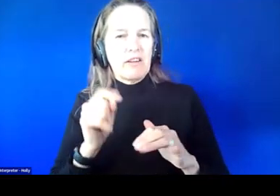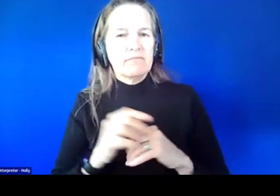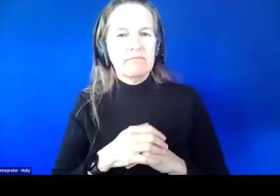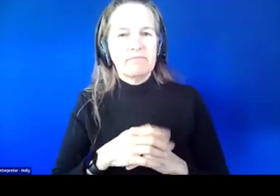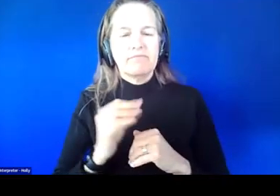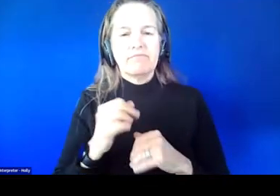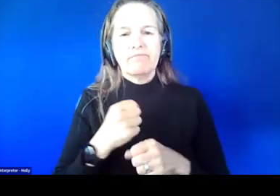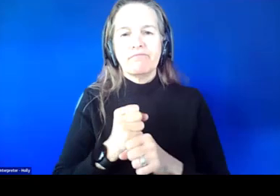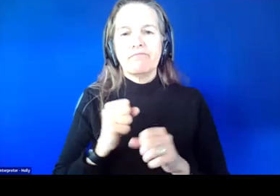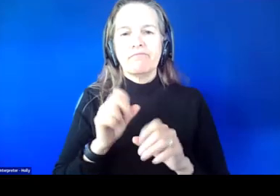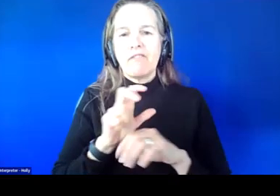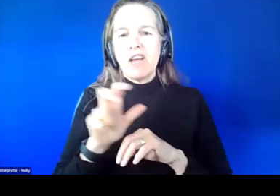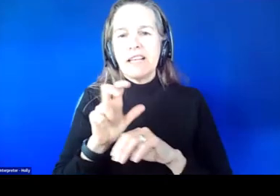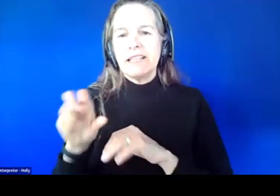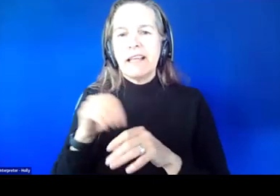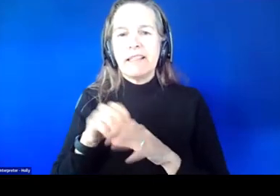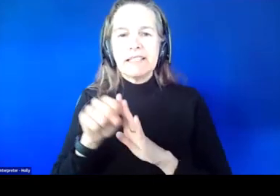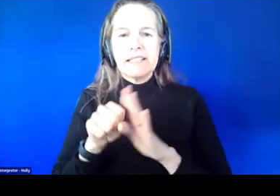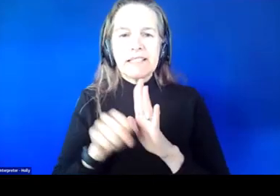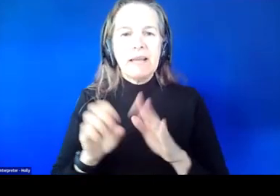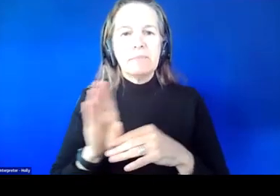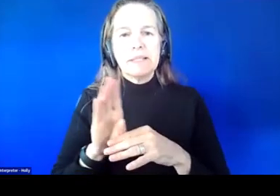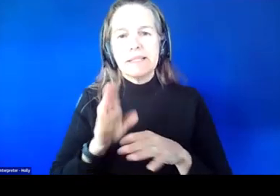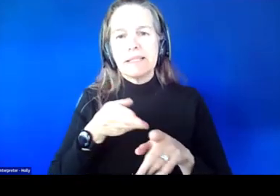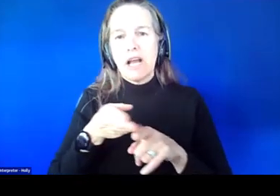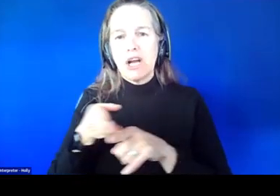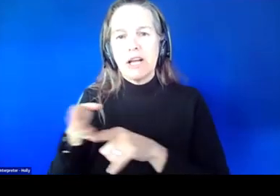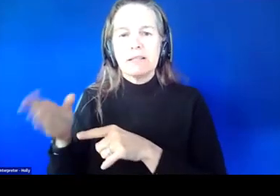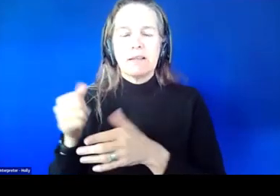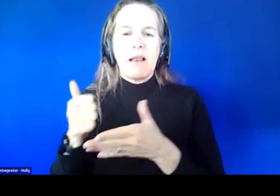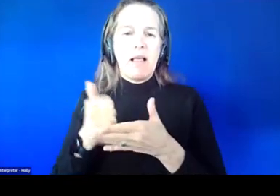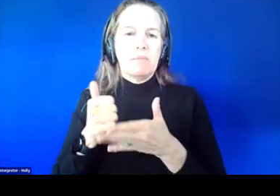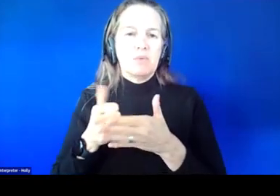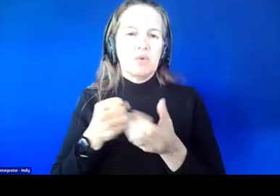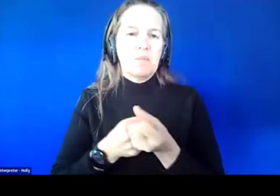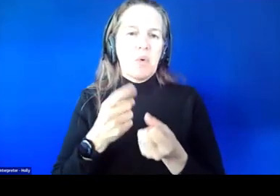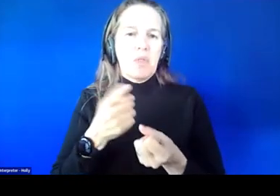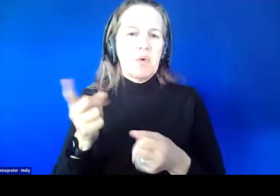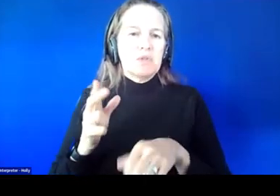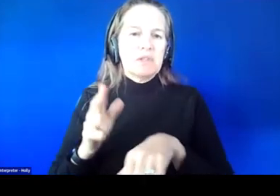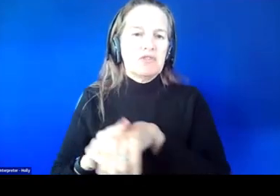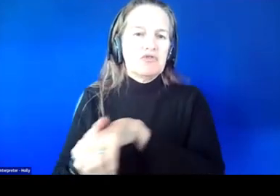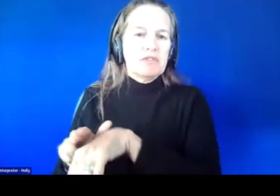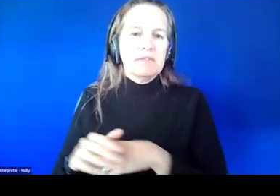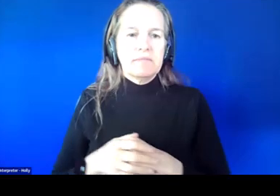within the state and other business areas to help support tribal nations next slide please